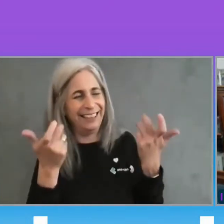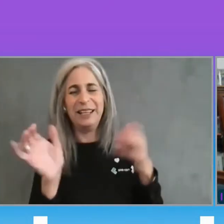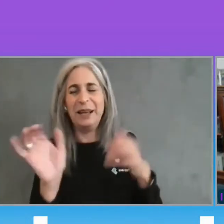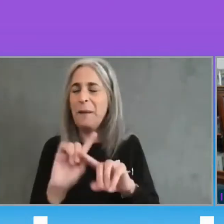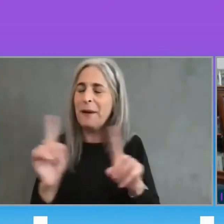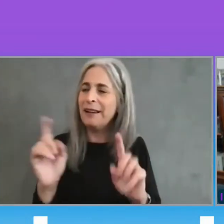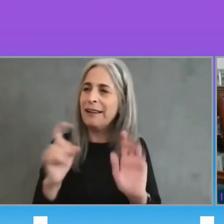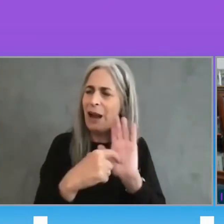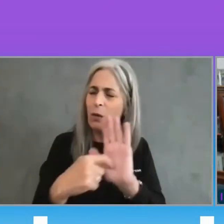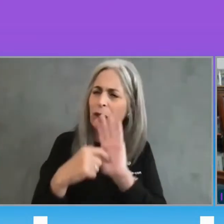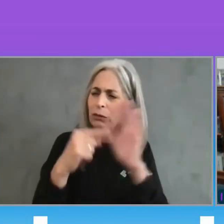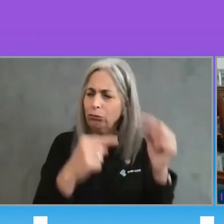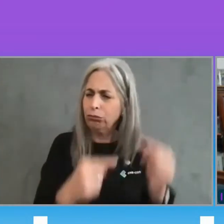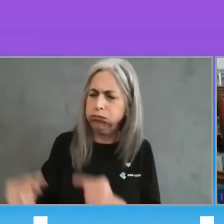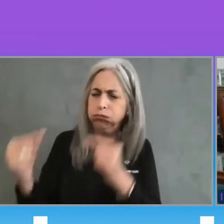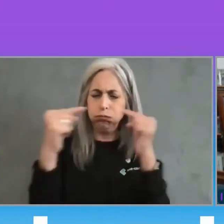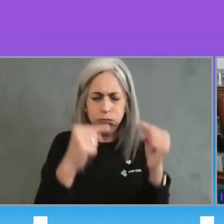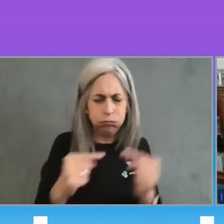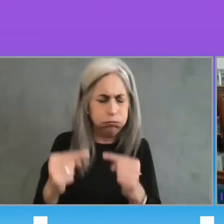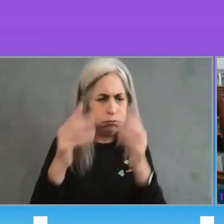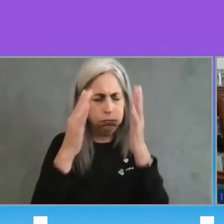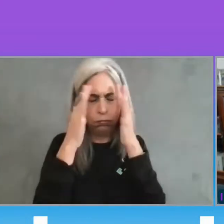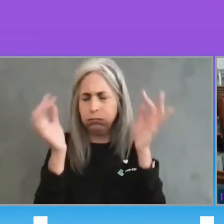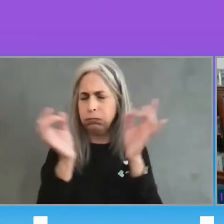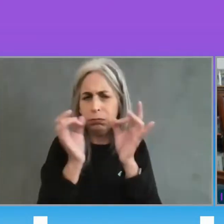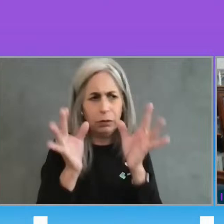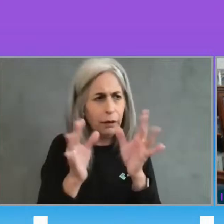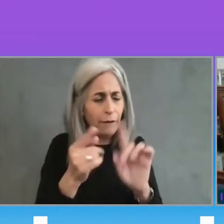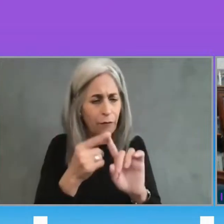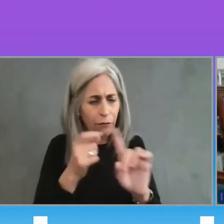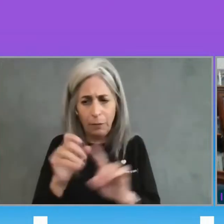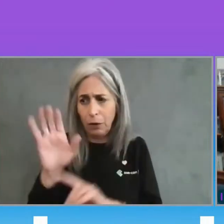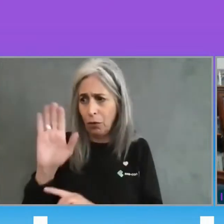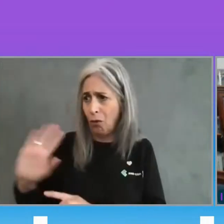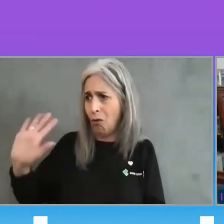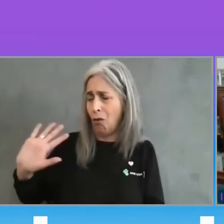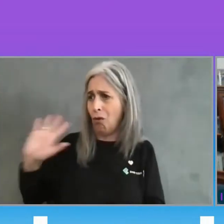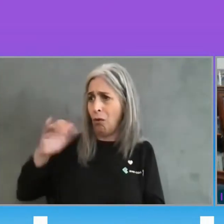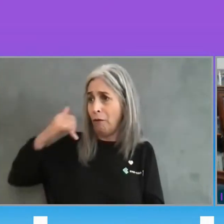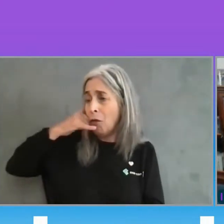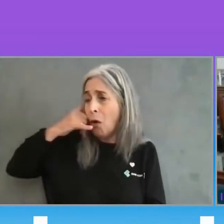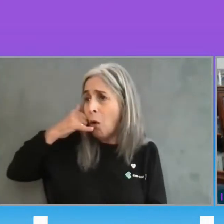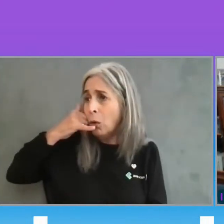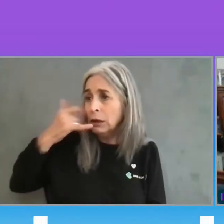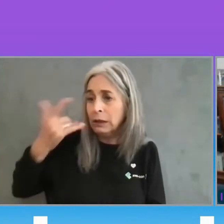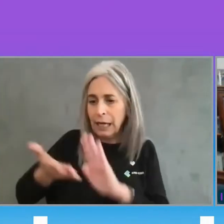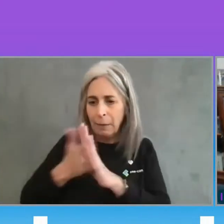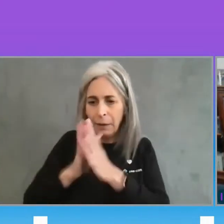him struggle in when we went from the old fashioned phones to